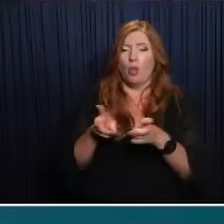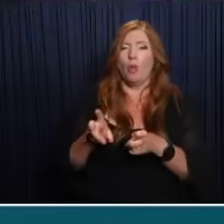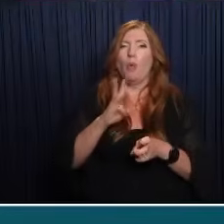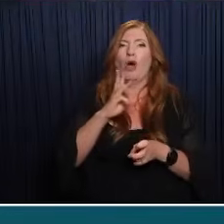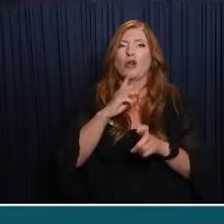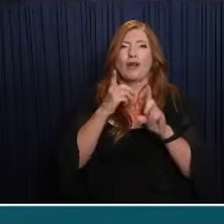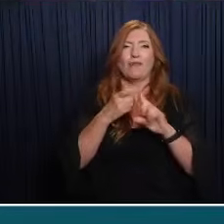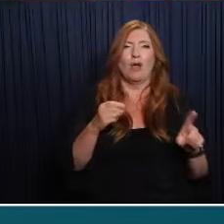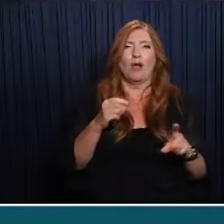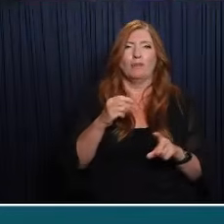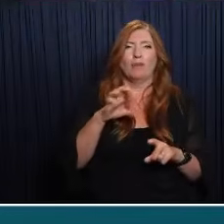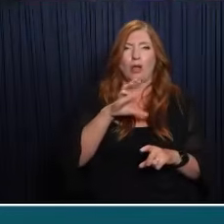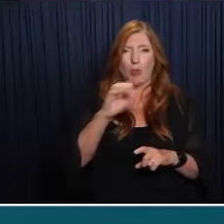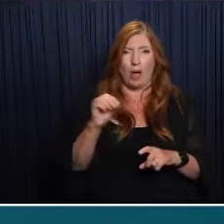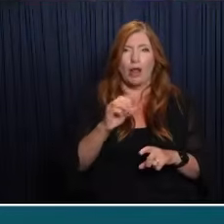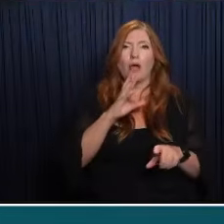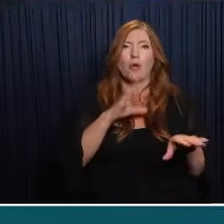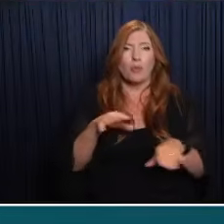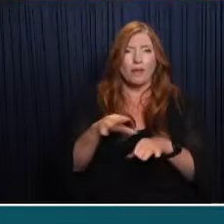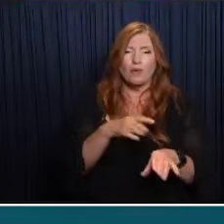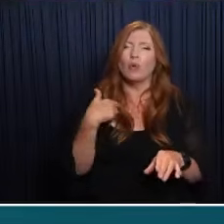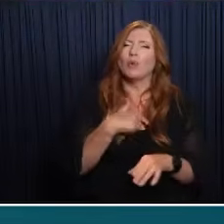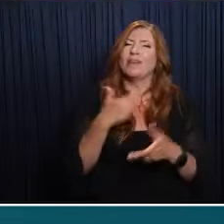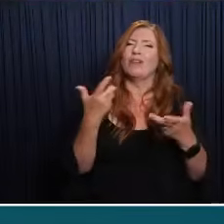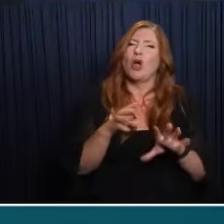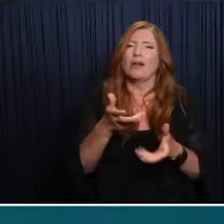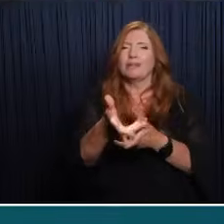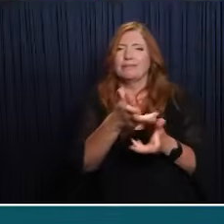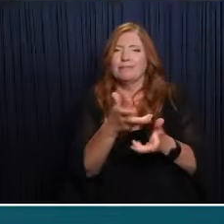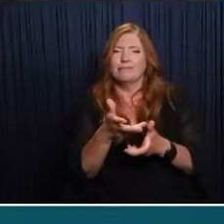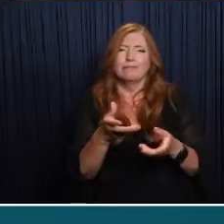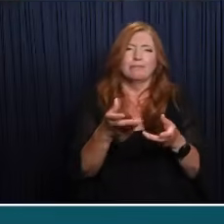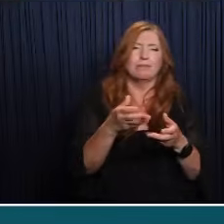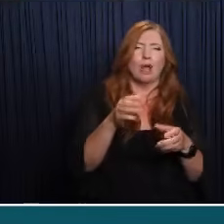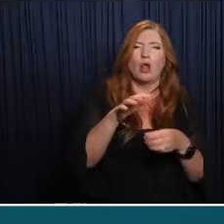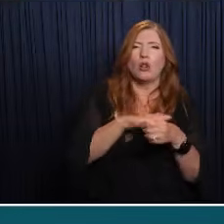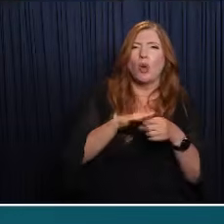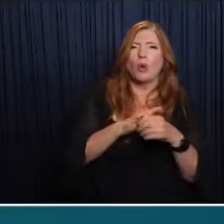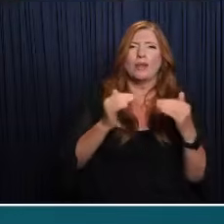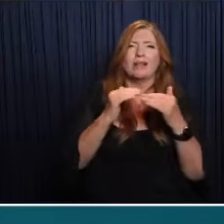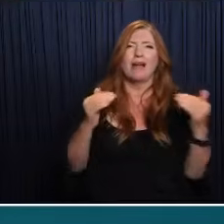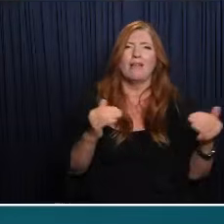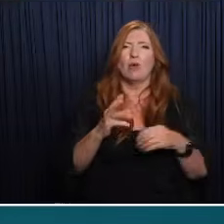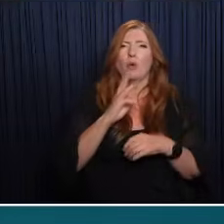PULLING WATER FROM IT.